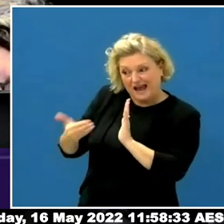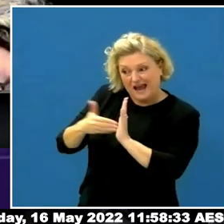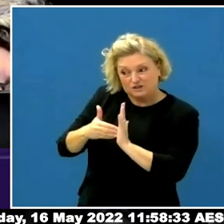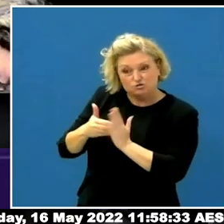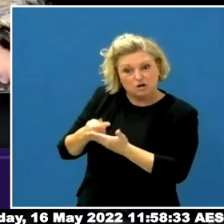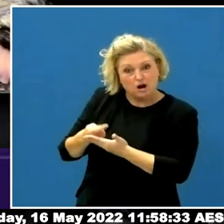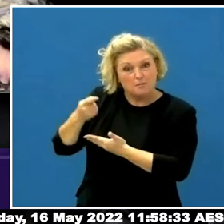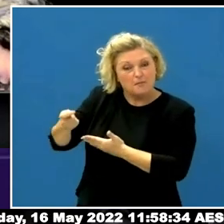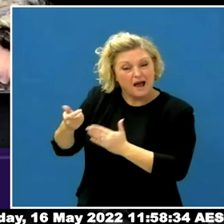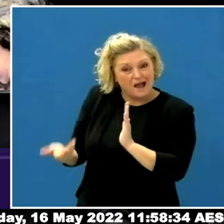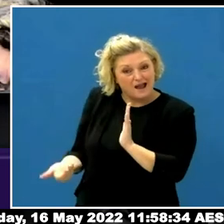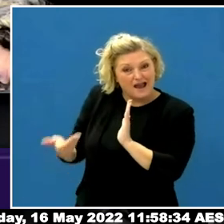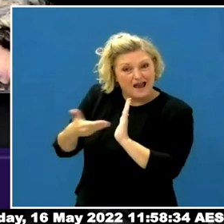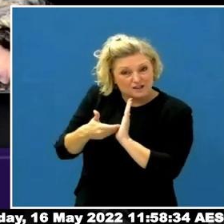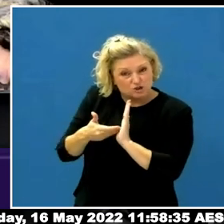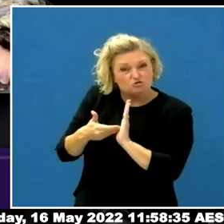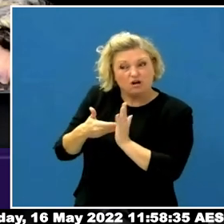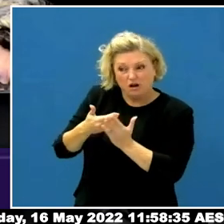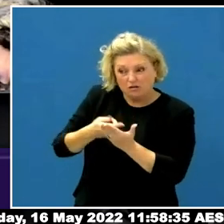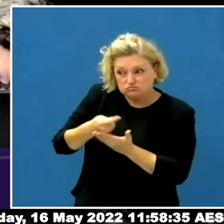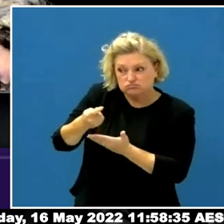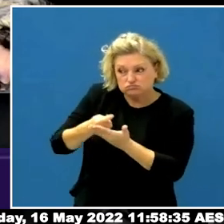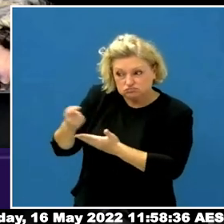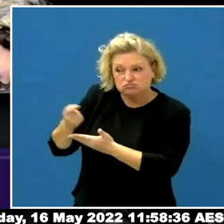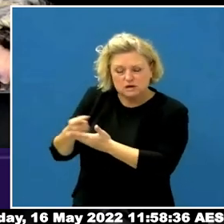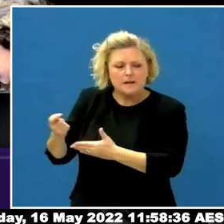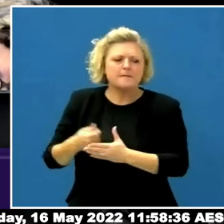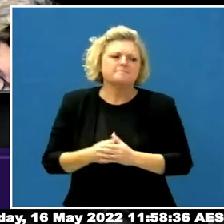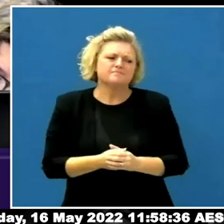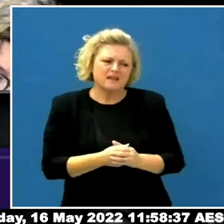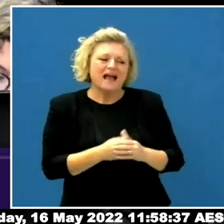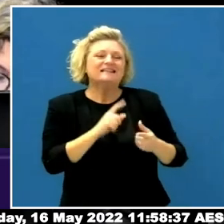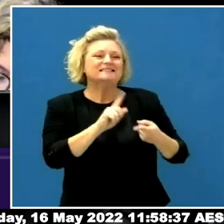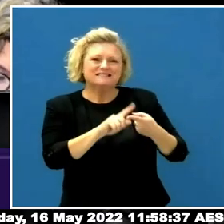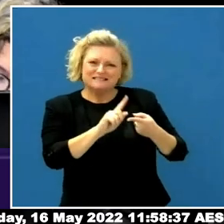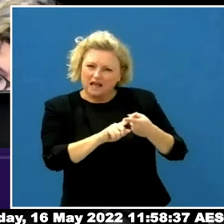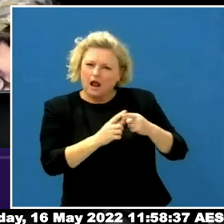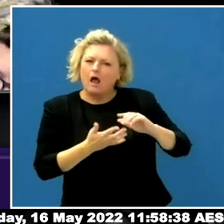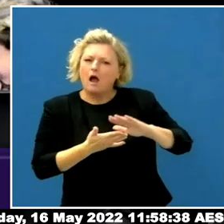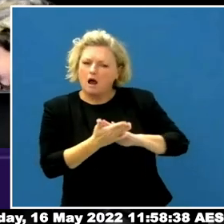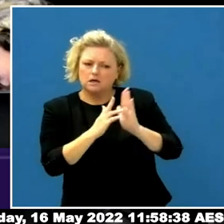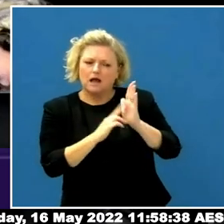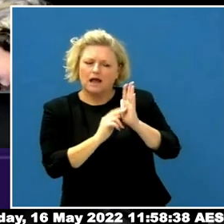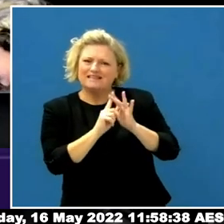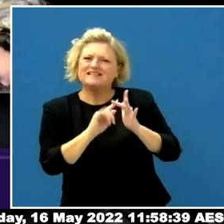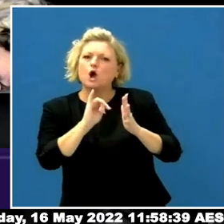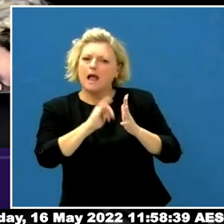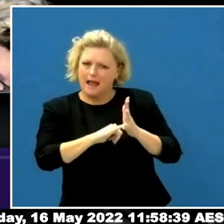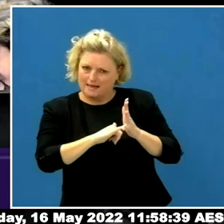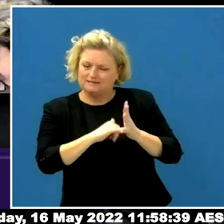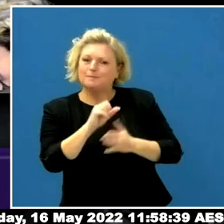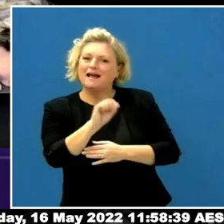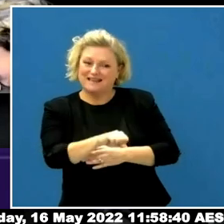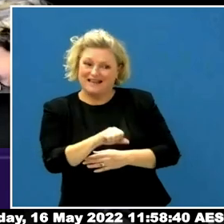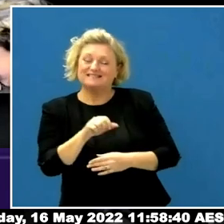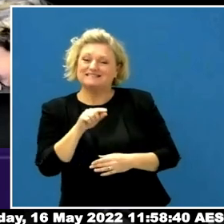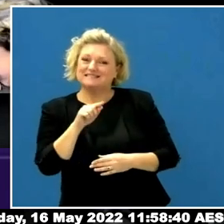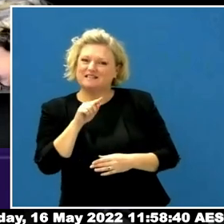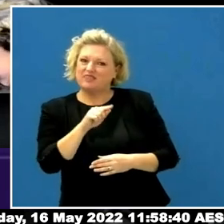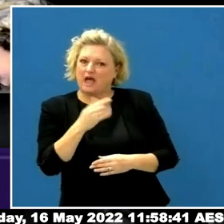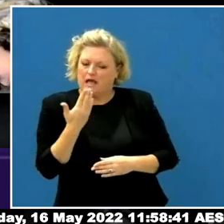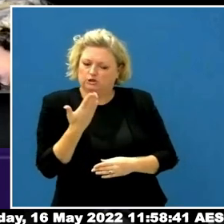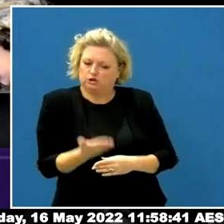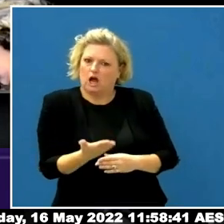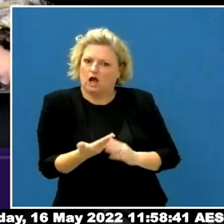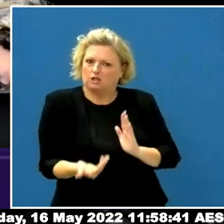It went under his NDIS, it was a separate charge for the day, and then I just